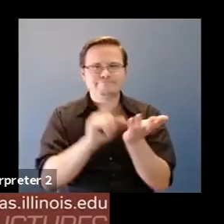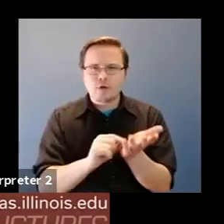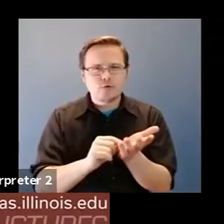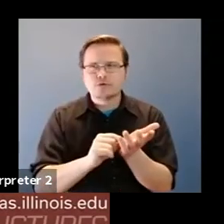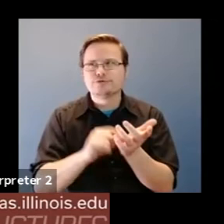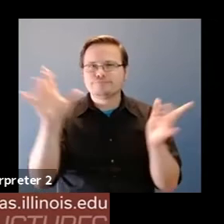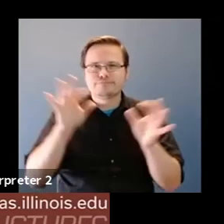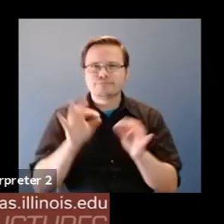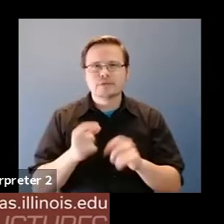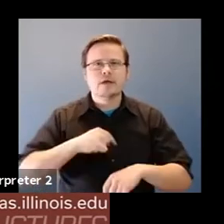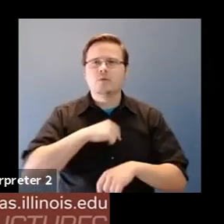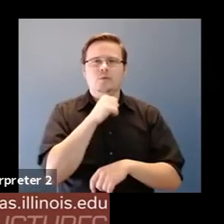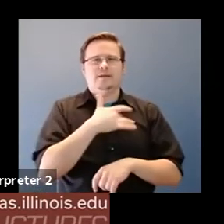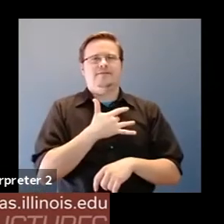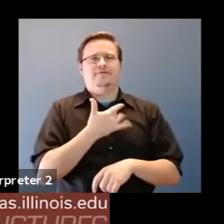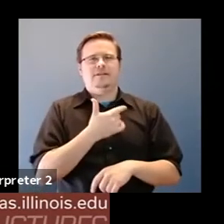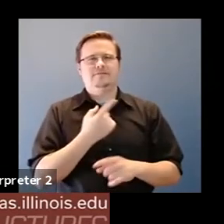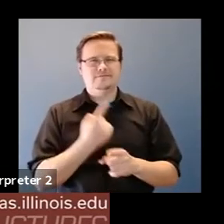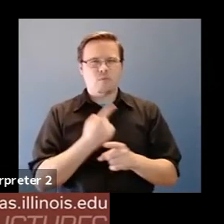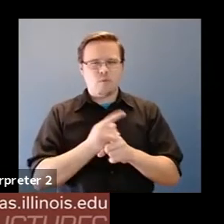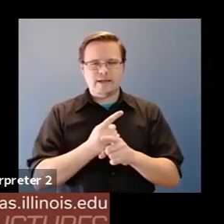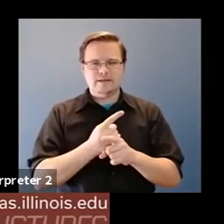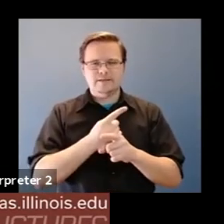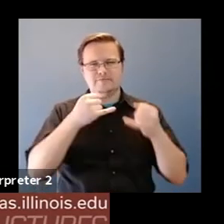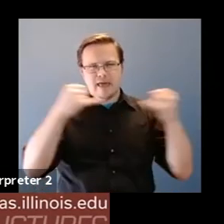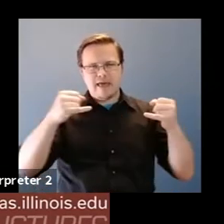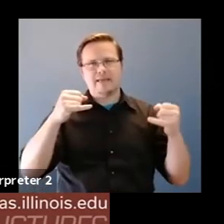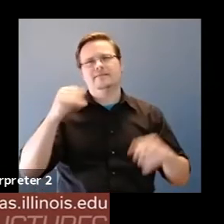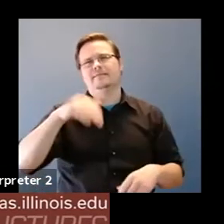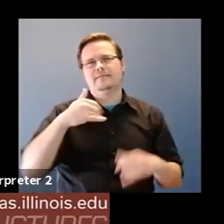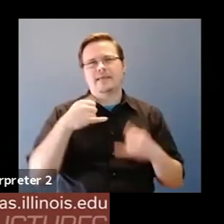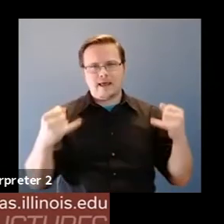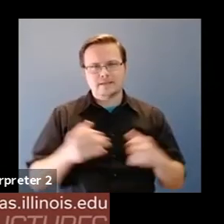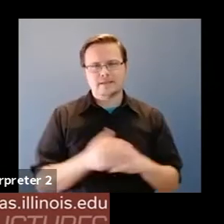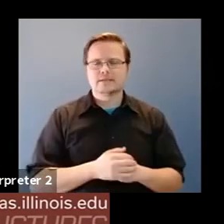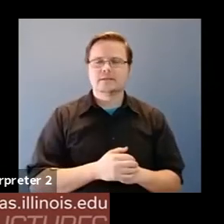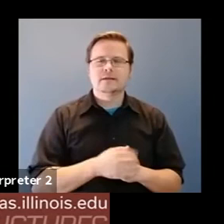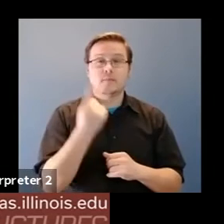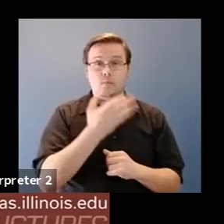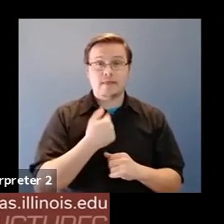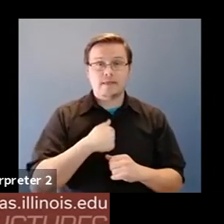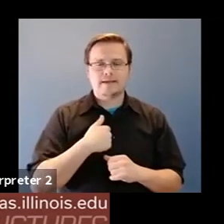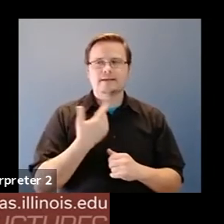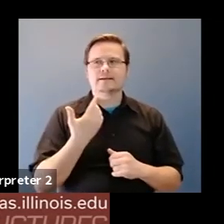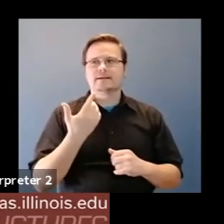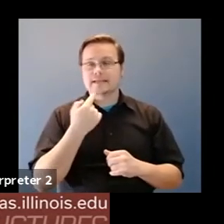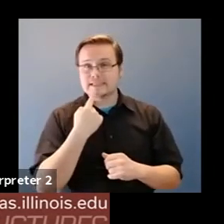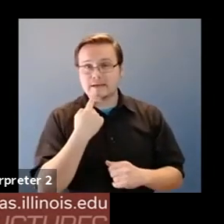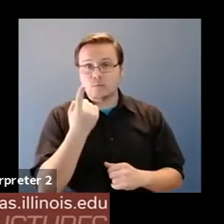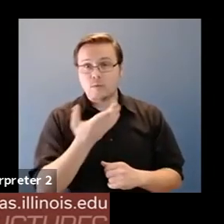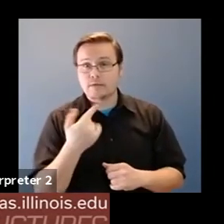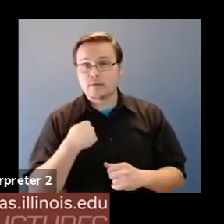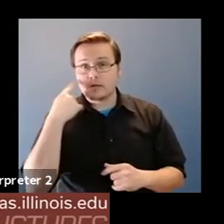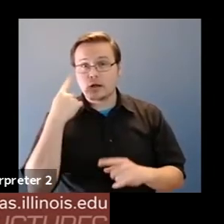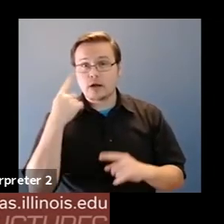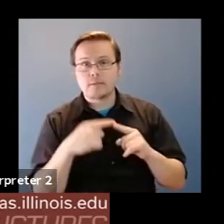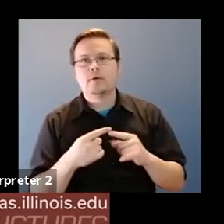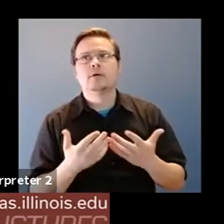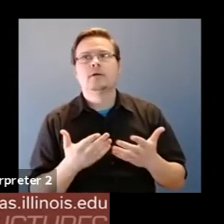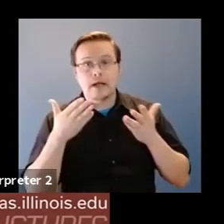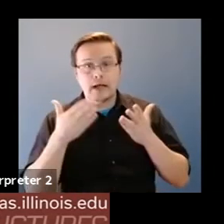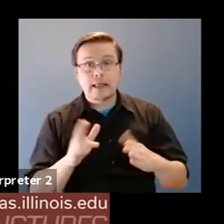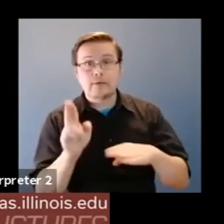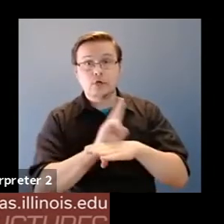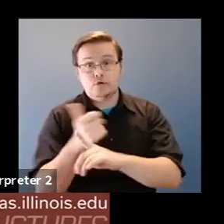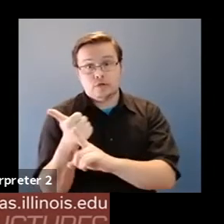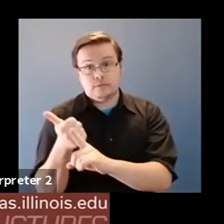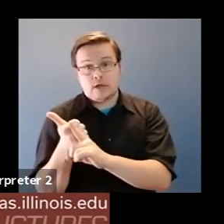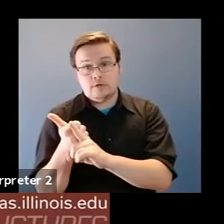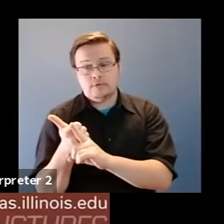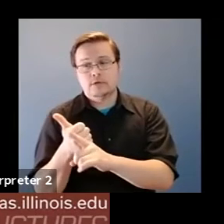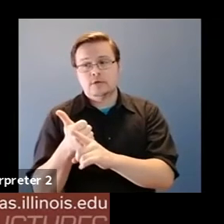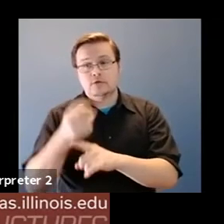Fernanda Viegas: We we didn't feel right putting that axes up, but when, as I said, one of the things we had thought of is allowing users themselves to create on the fly axes.